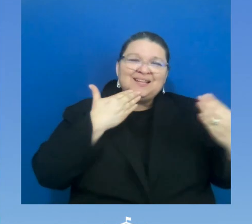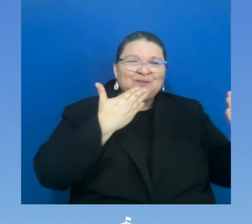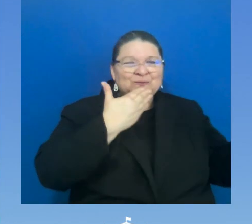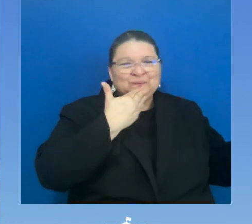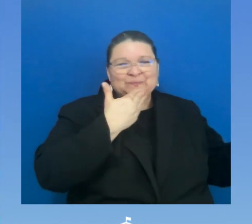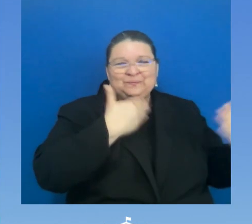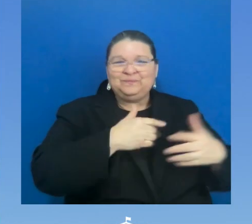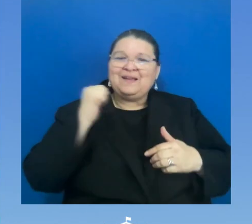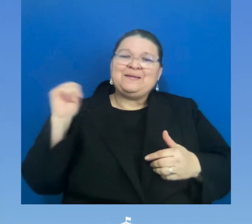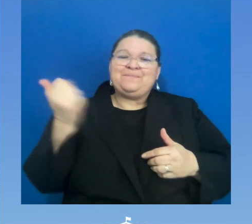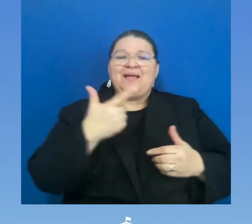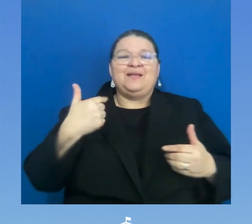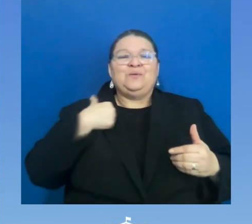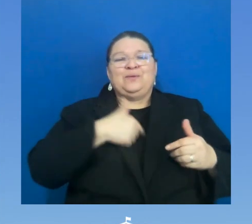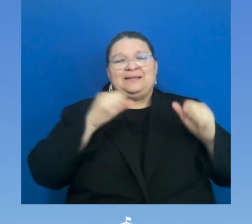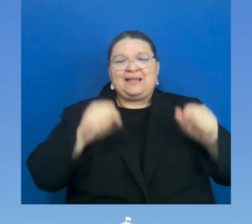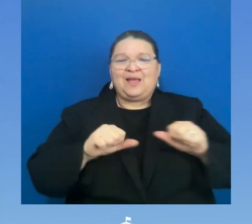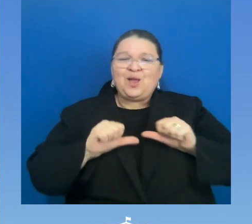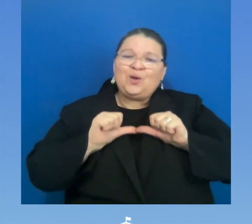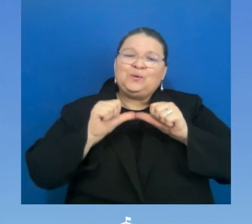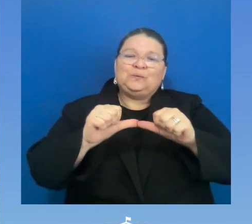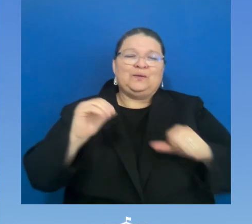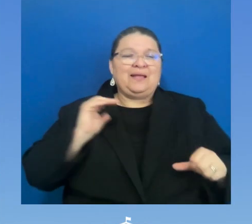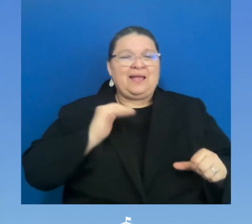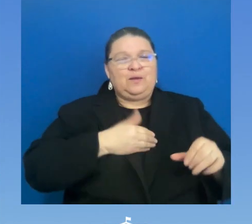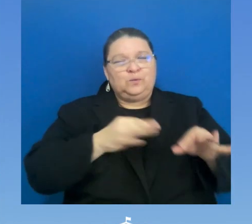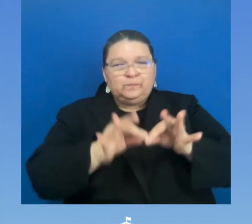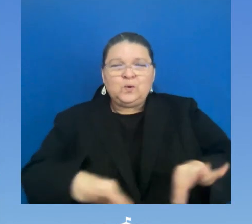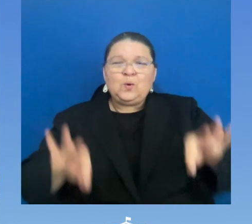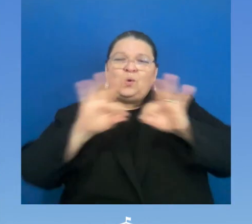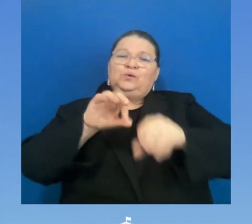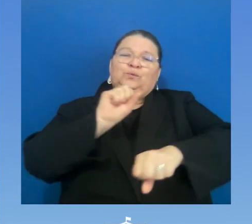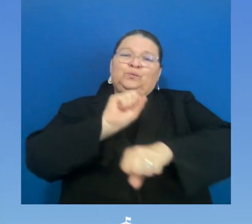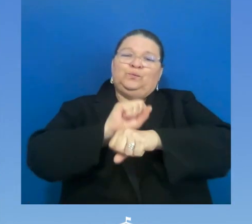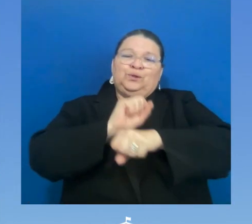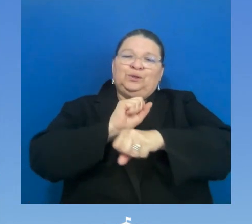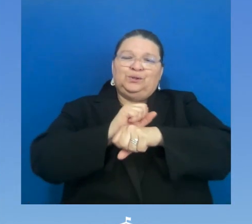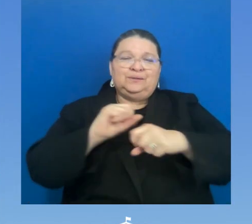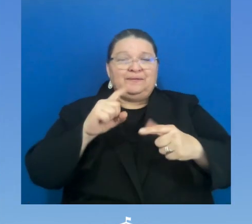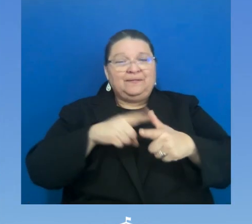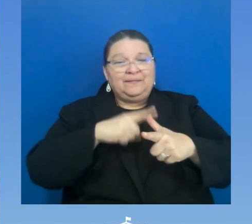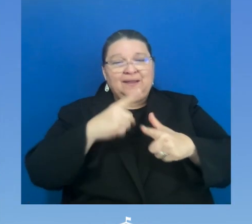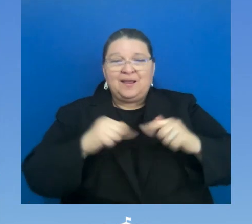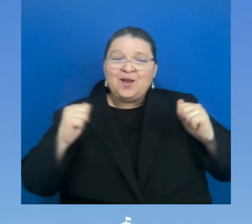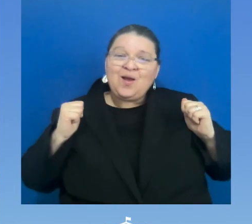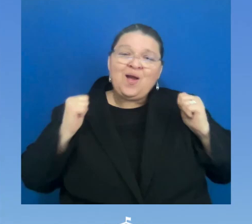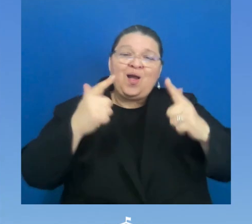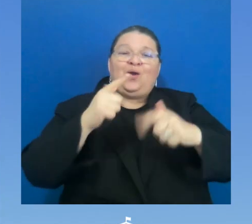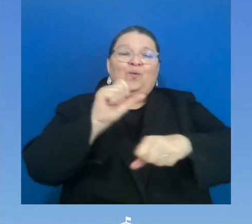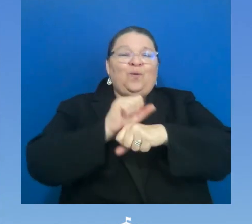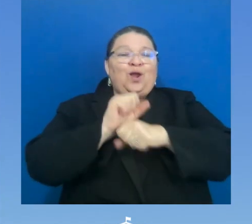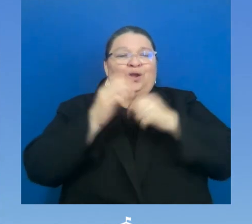until we truly reach a place where all workers and all people are treated fairly. Thank you.